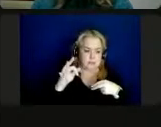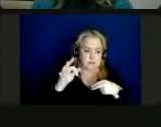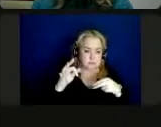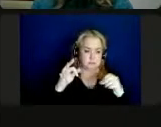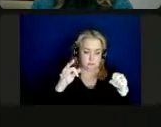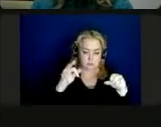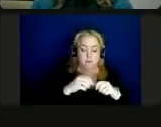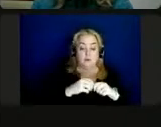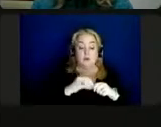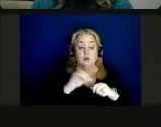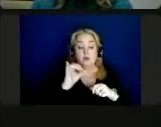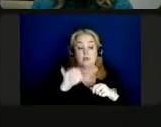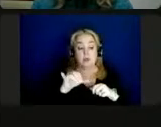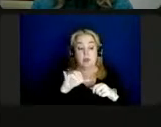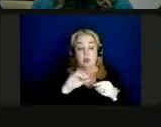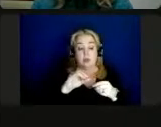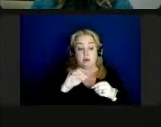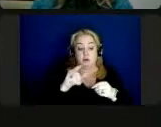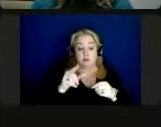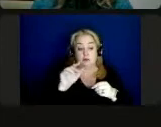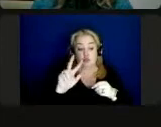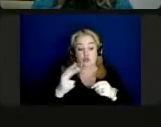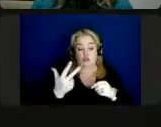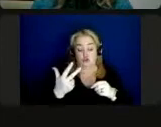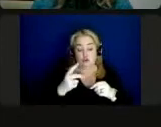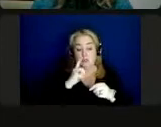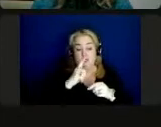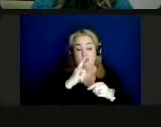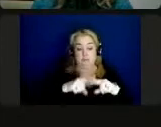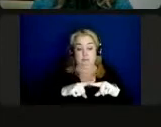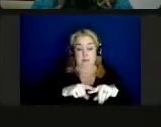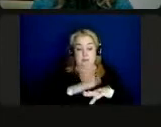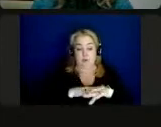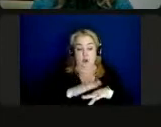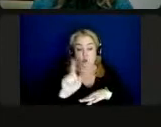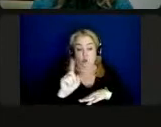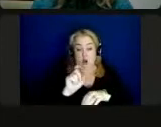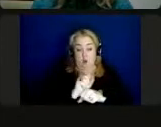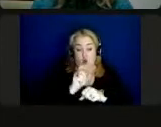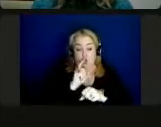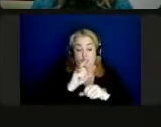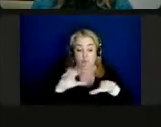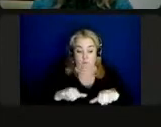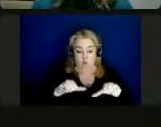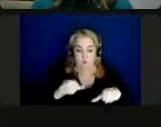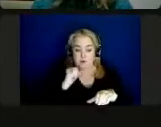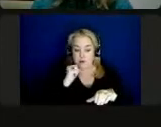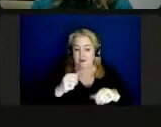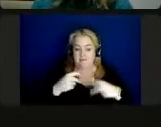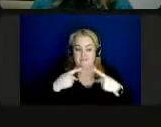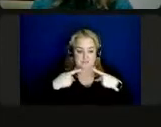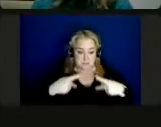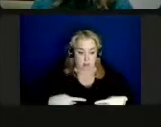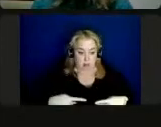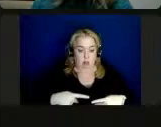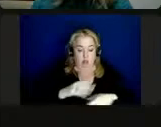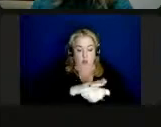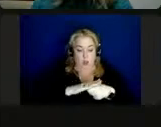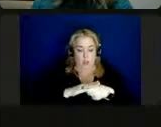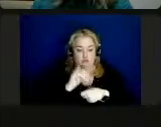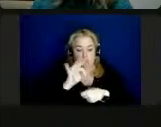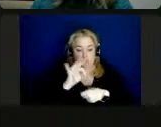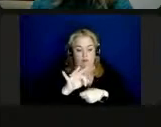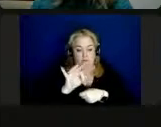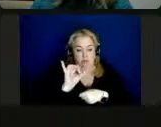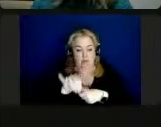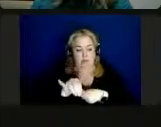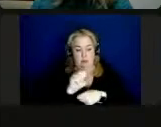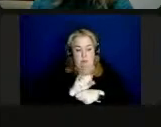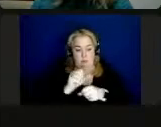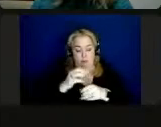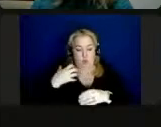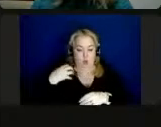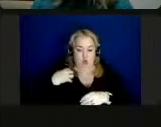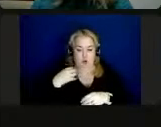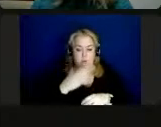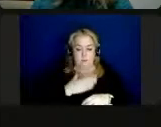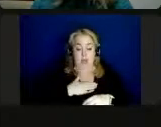WE GO BACK TO SLIDE 19 SO